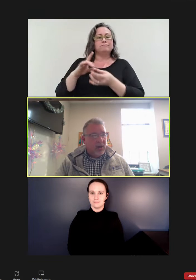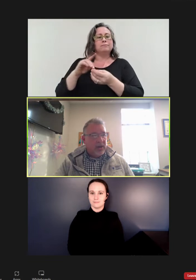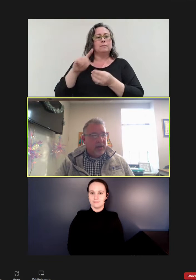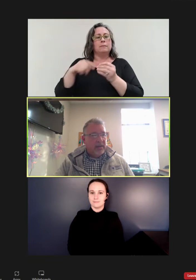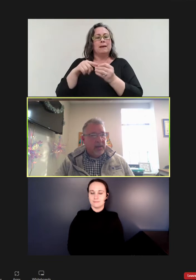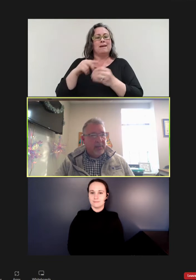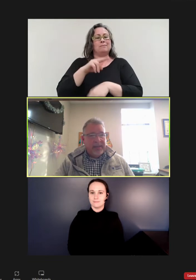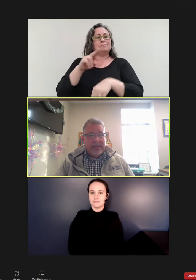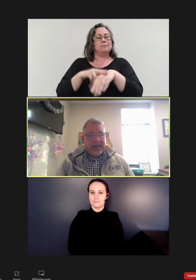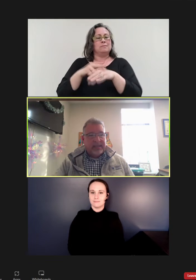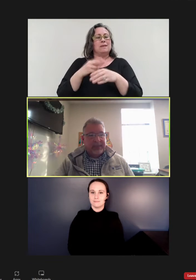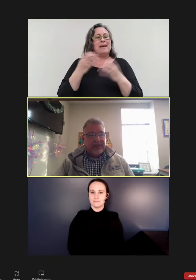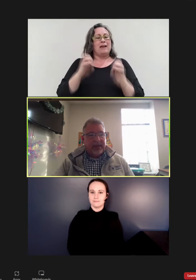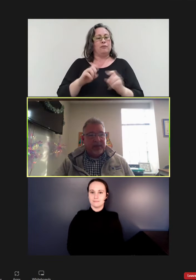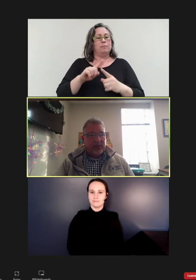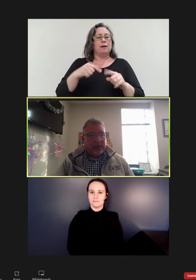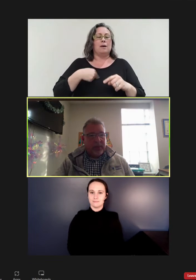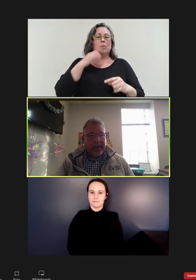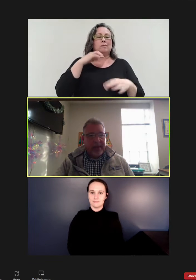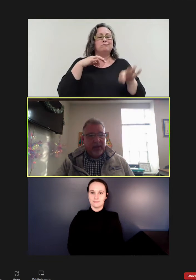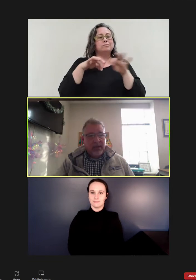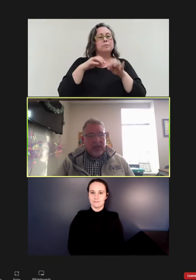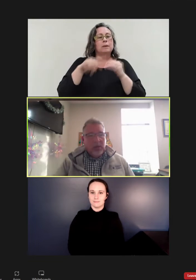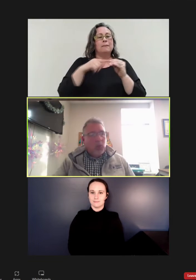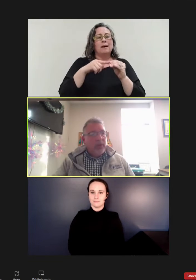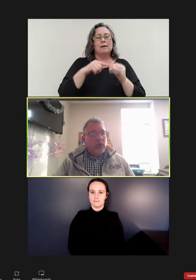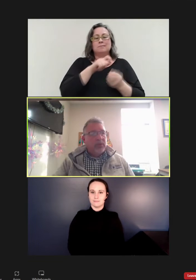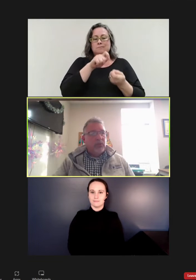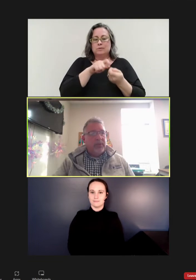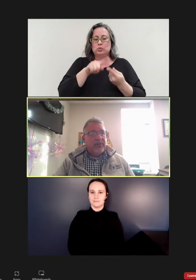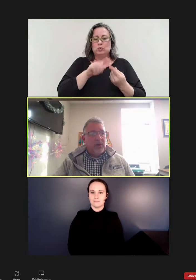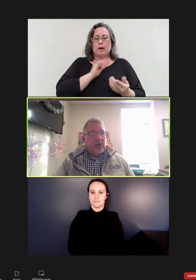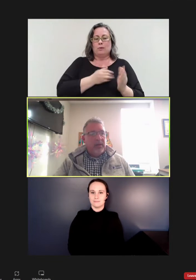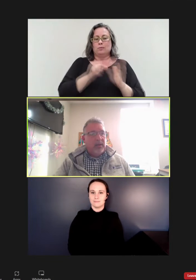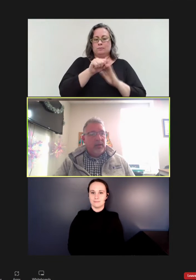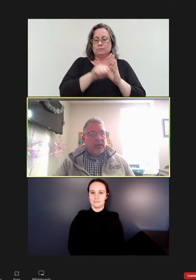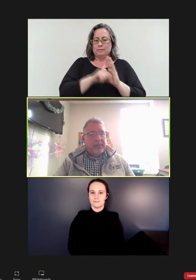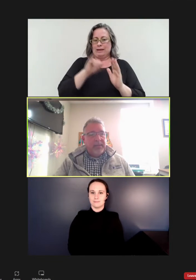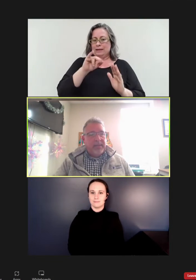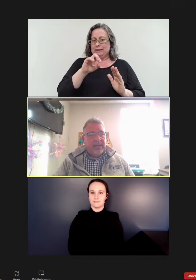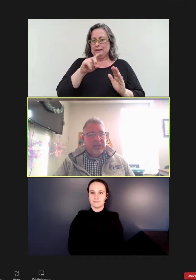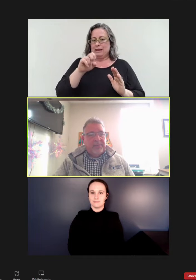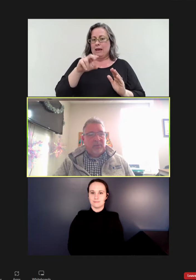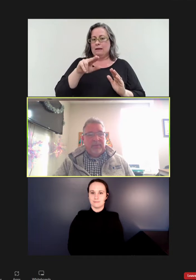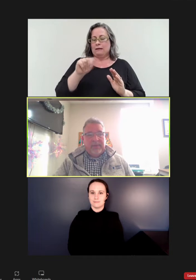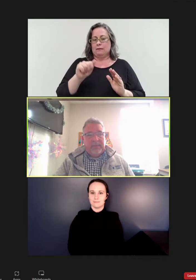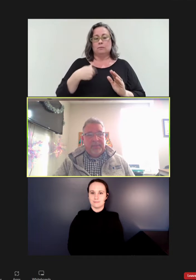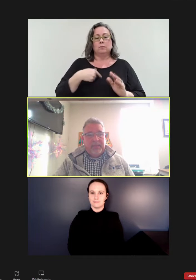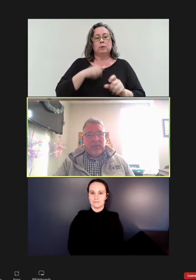on the Indiana specific effort that we had. We worked with our Indiana chapter of AAP.